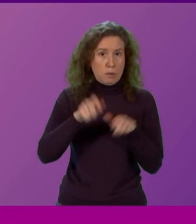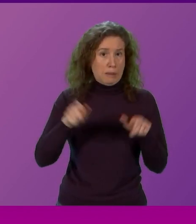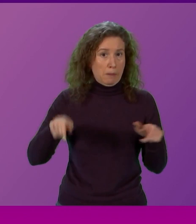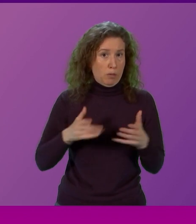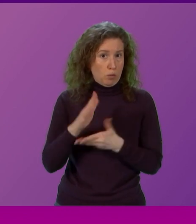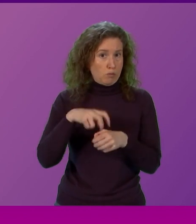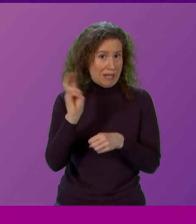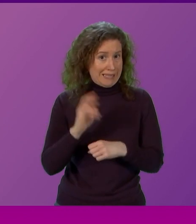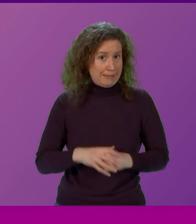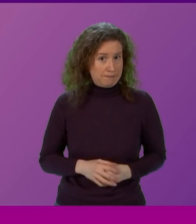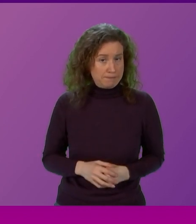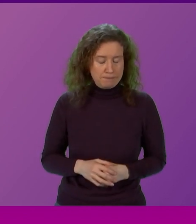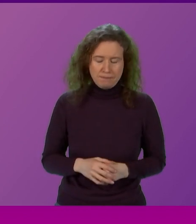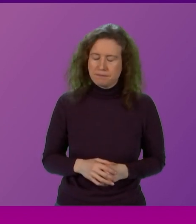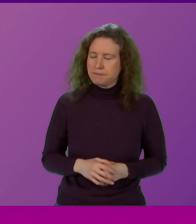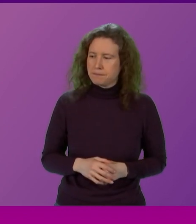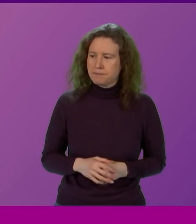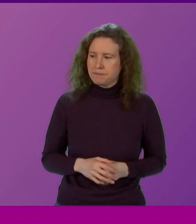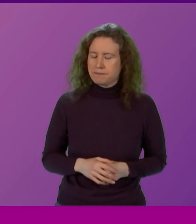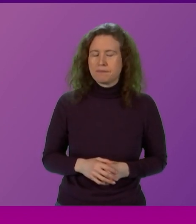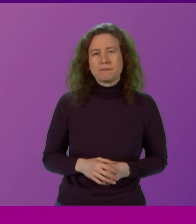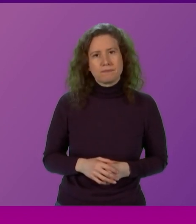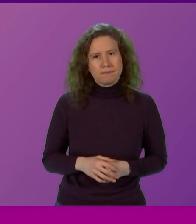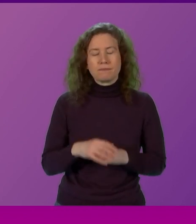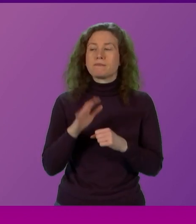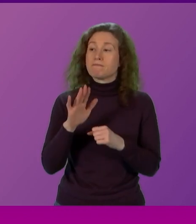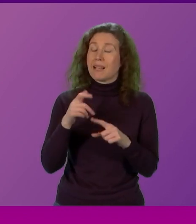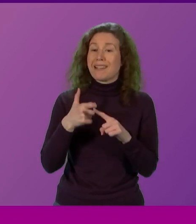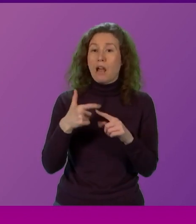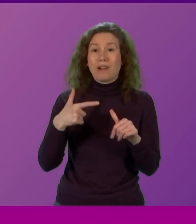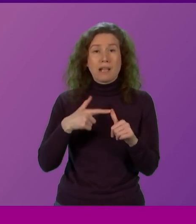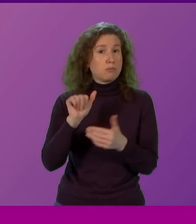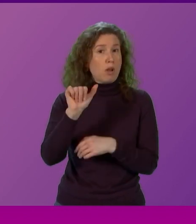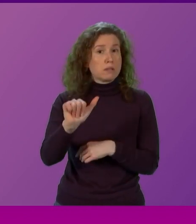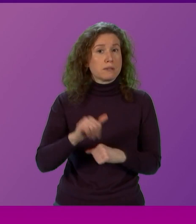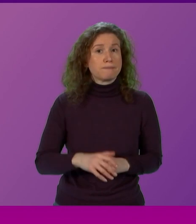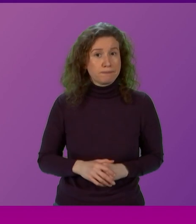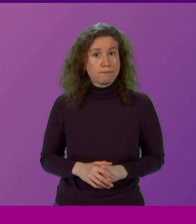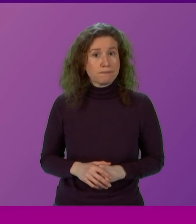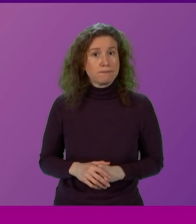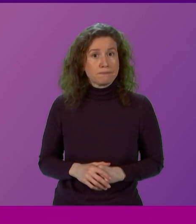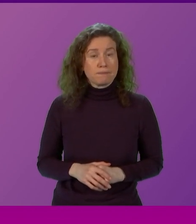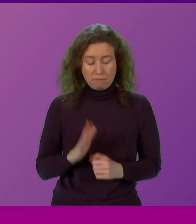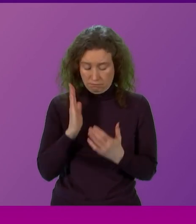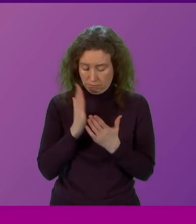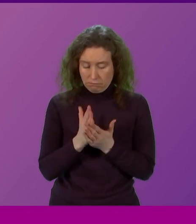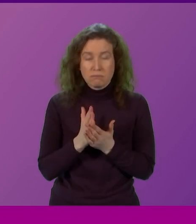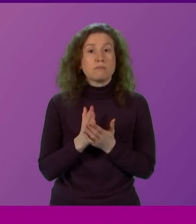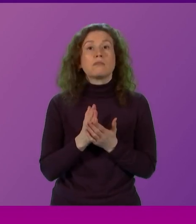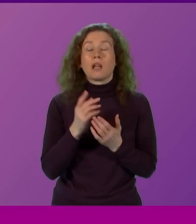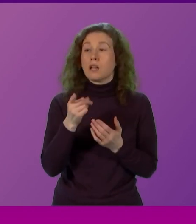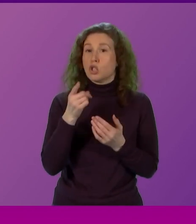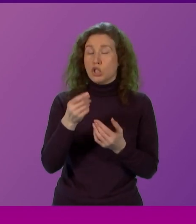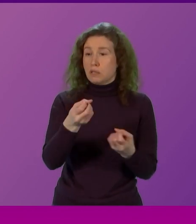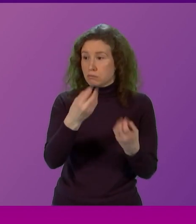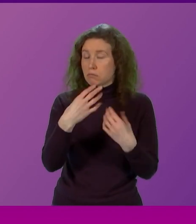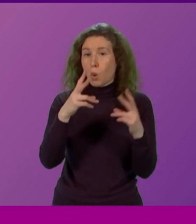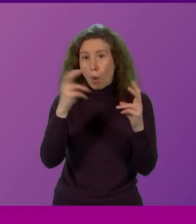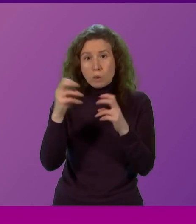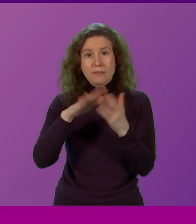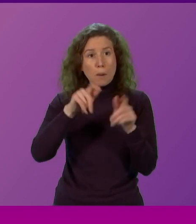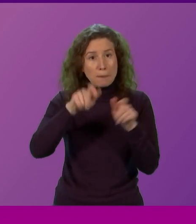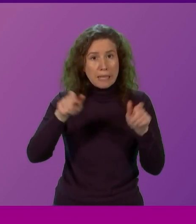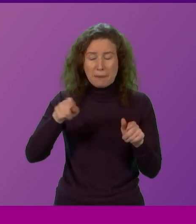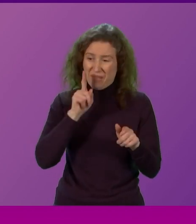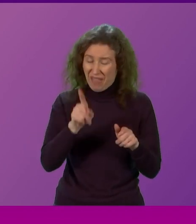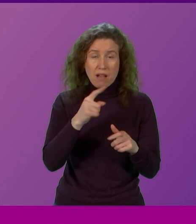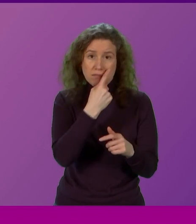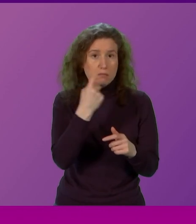Karen Adam is absolutely right, and the voices that she has quoted underline that.